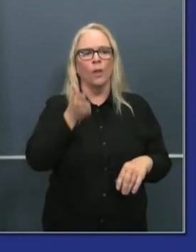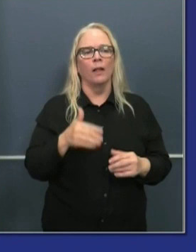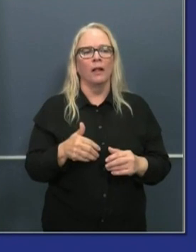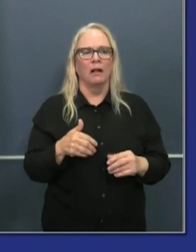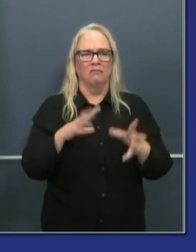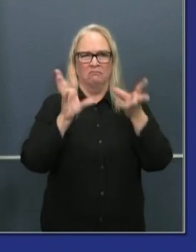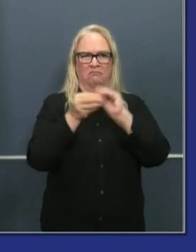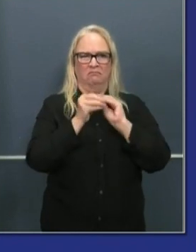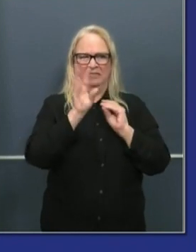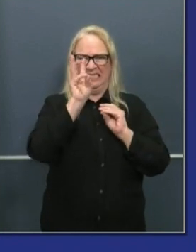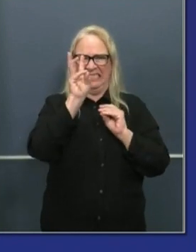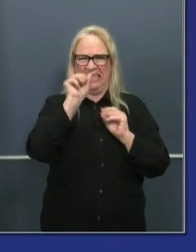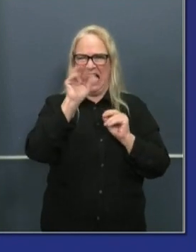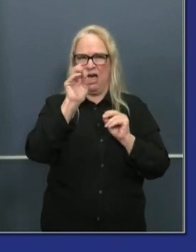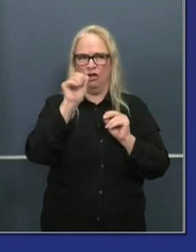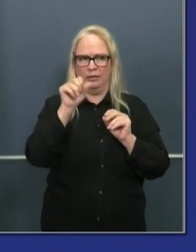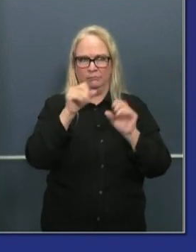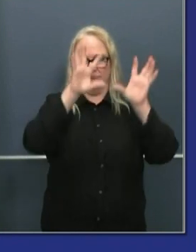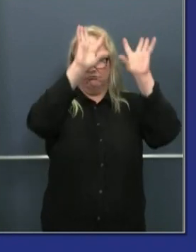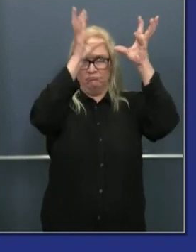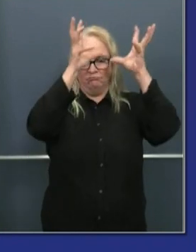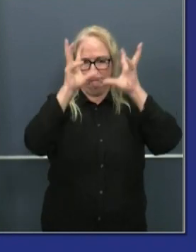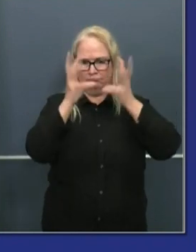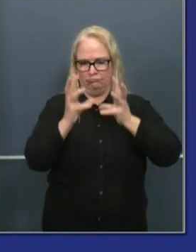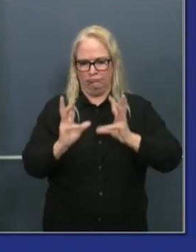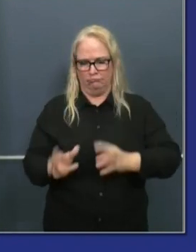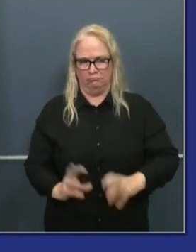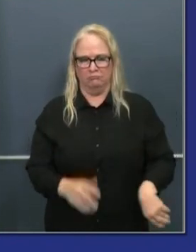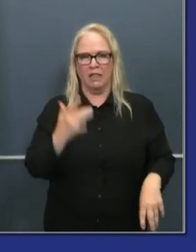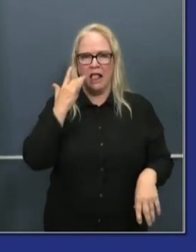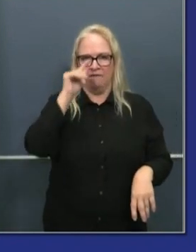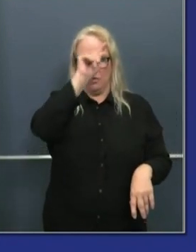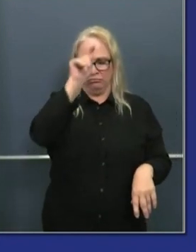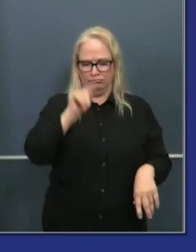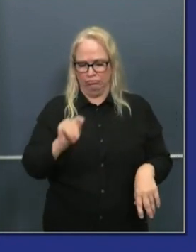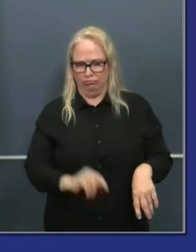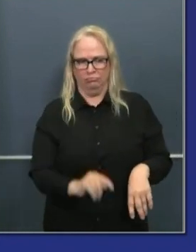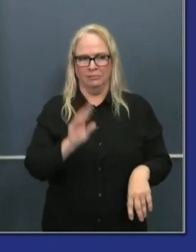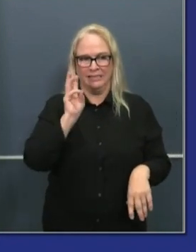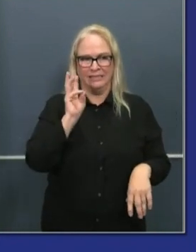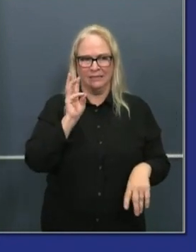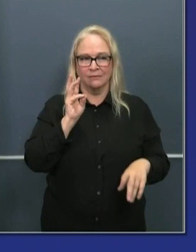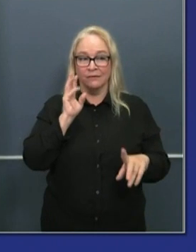THROUGHOUT THE VARIOUS REGIONS OF THE STATE. WE HAVE IDENTIFIED THE SIX DIFFERENT